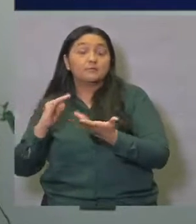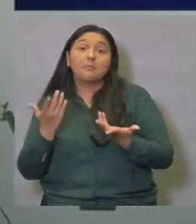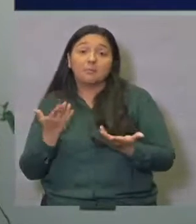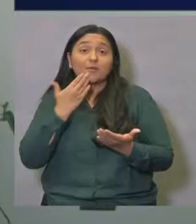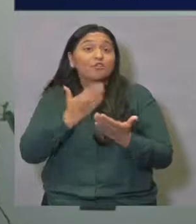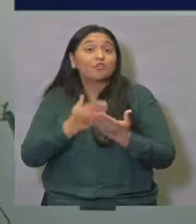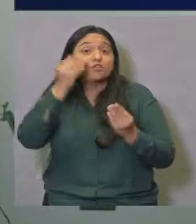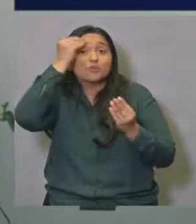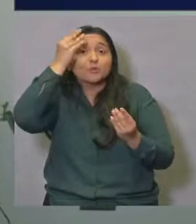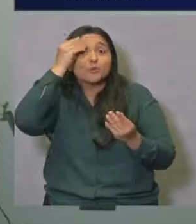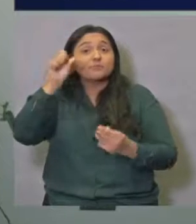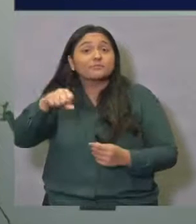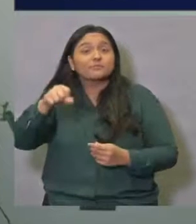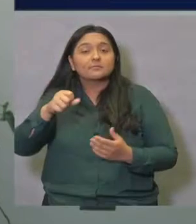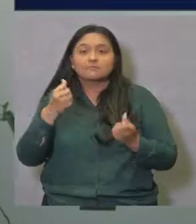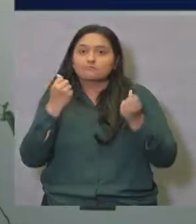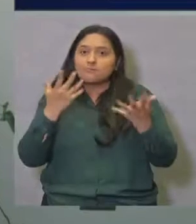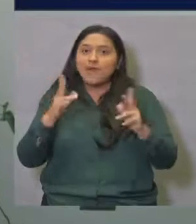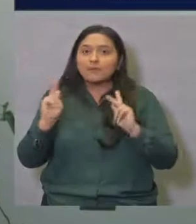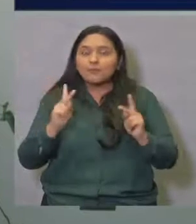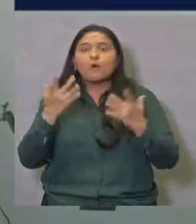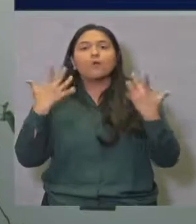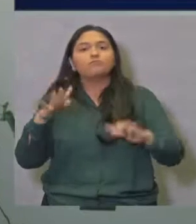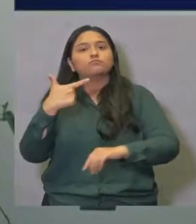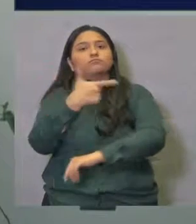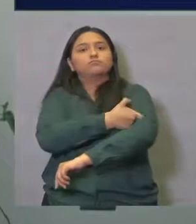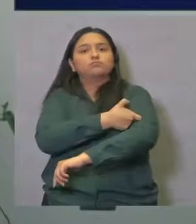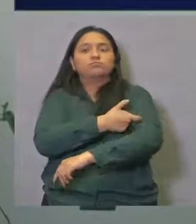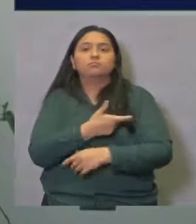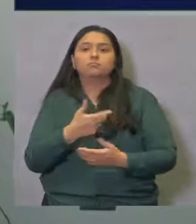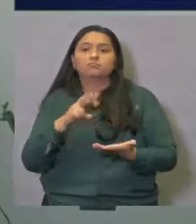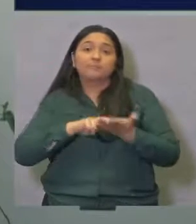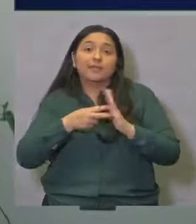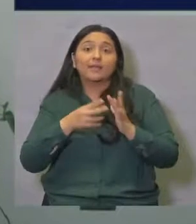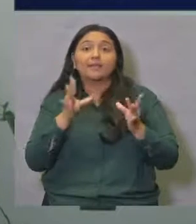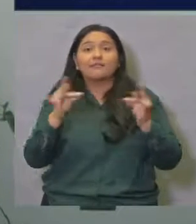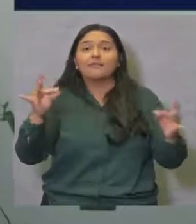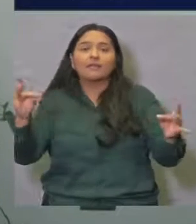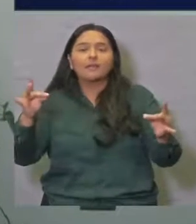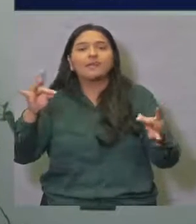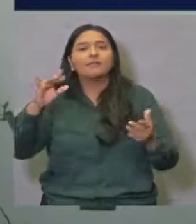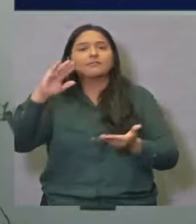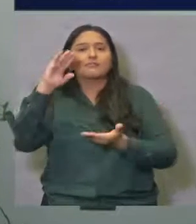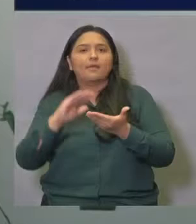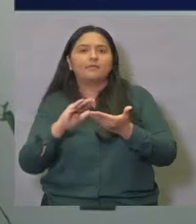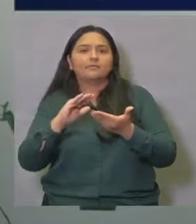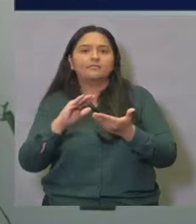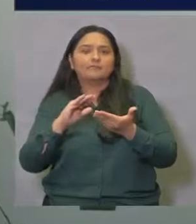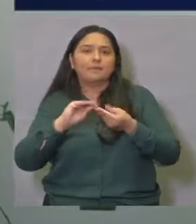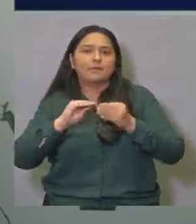HERE AGAIN, THIS IS GOOD NEWS. LOTS OF PEOPLE VACCINATED.